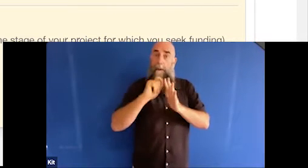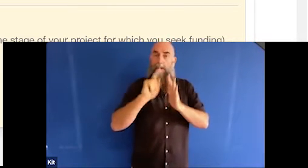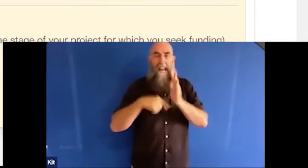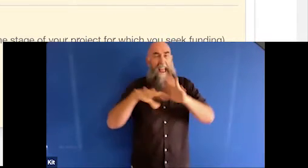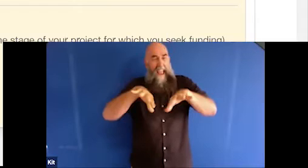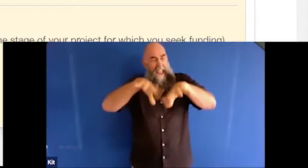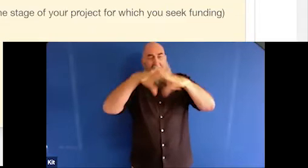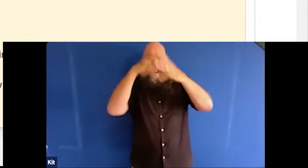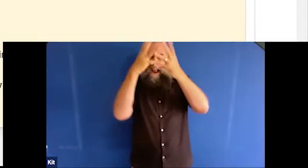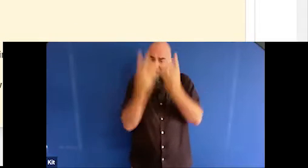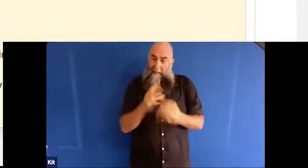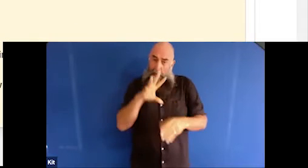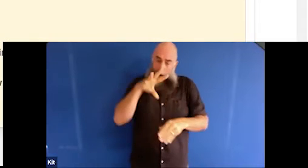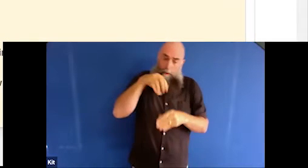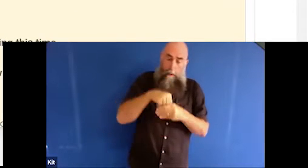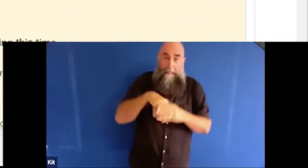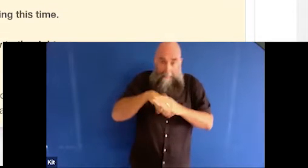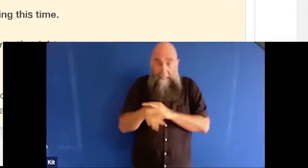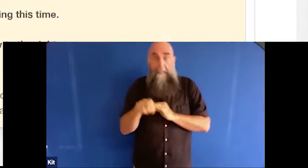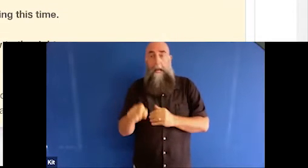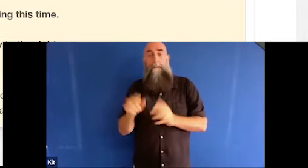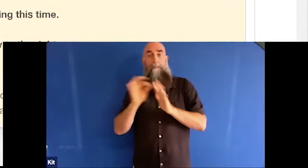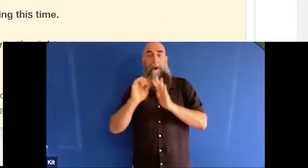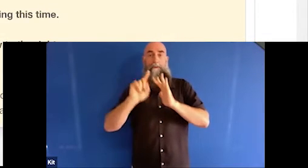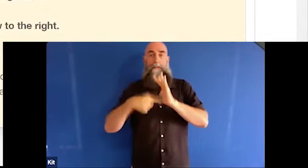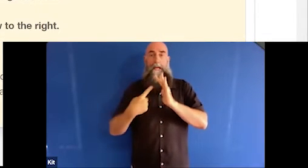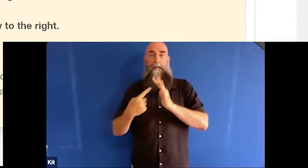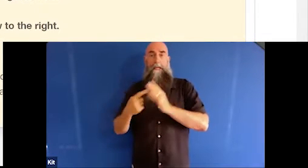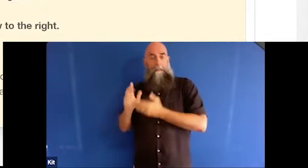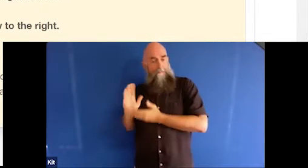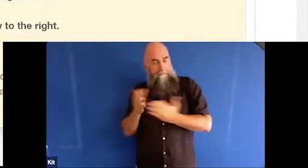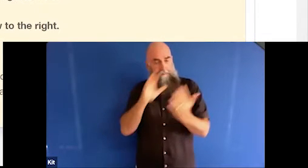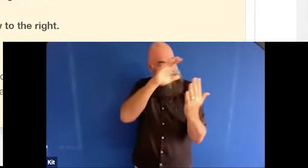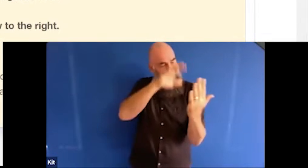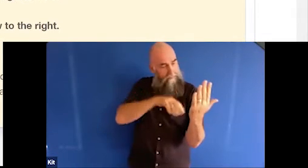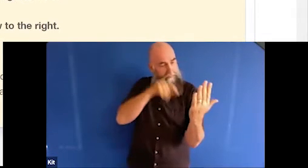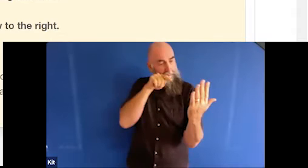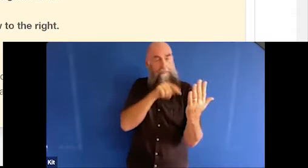basically, goes into this section. Then there's a part about organisations that you might be